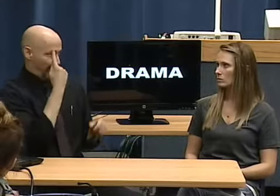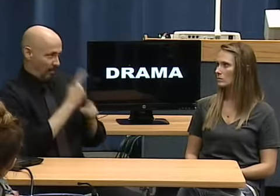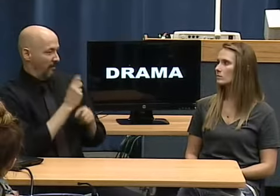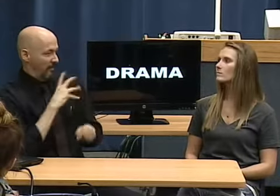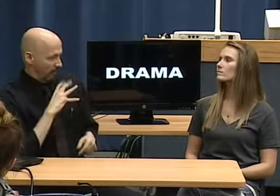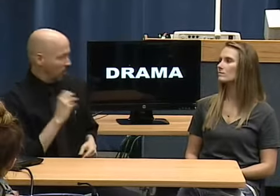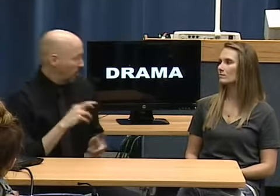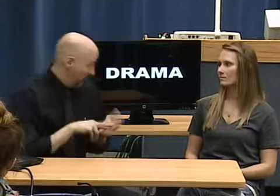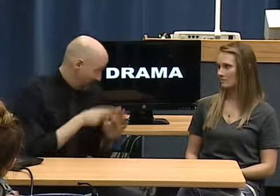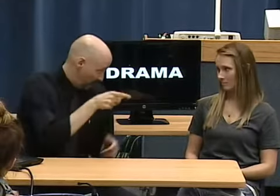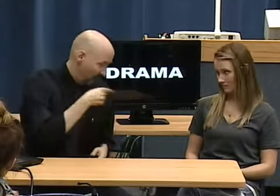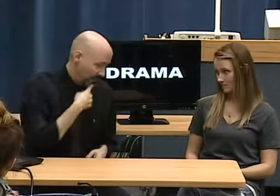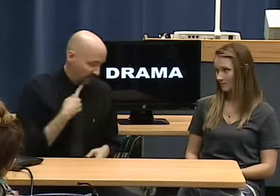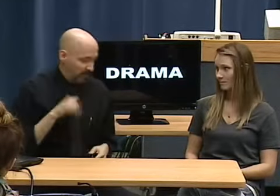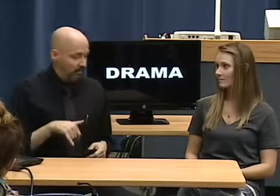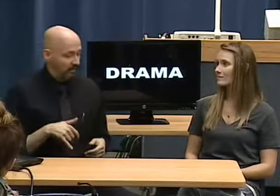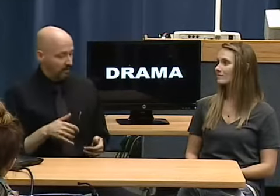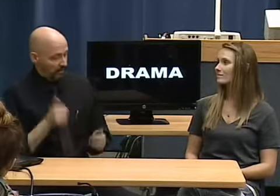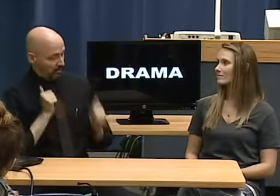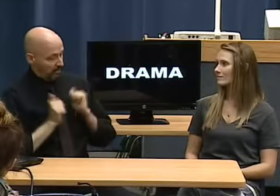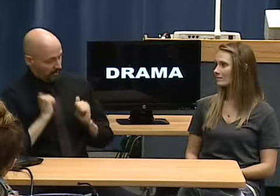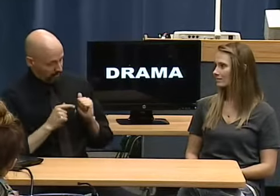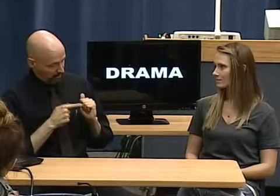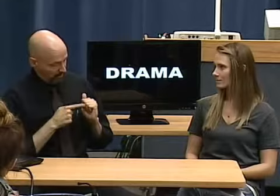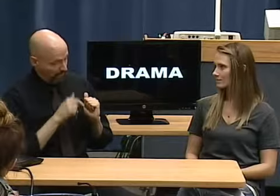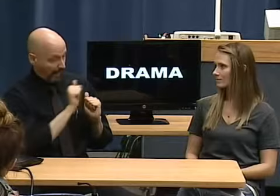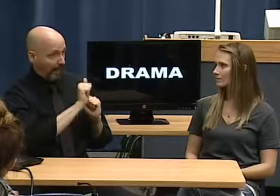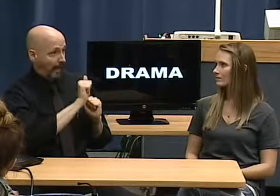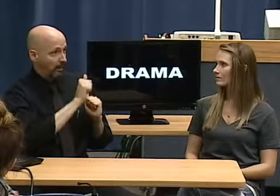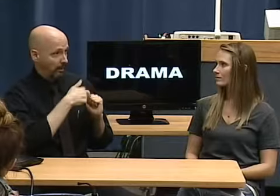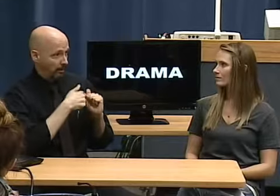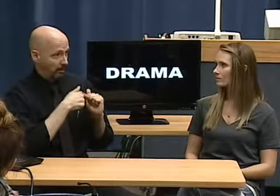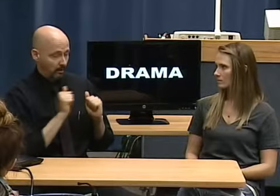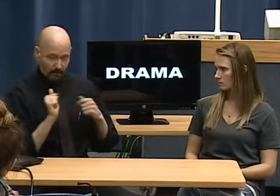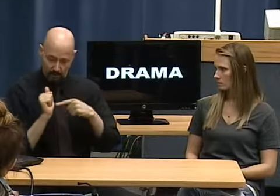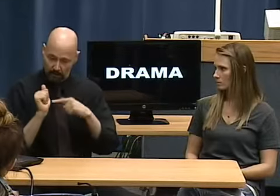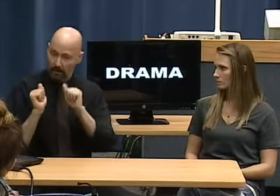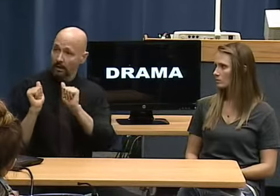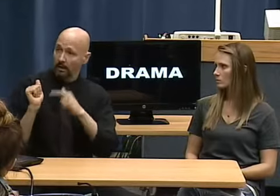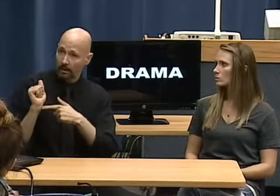I understand. You're right, fine. She said that "drama" both hands have the A-handshape.